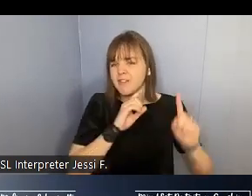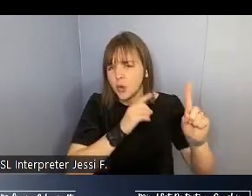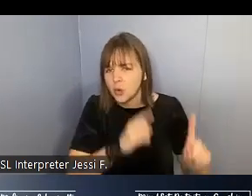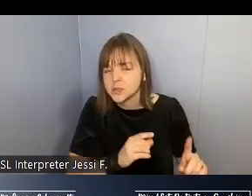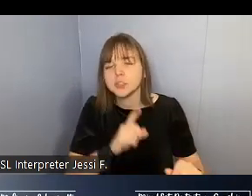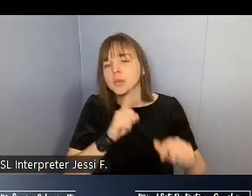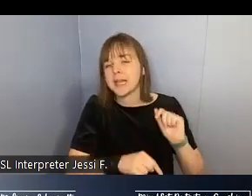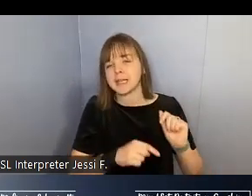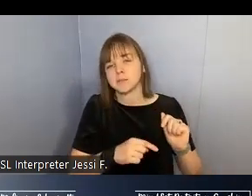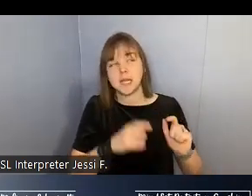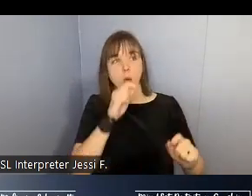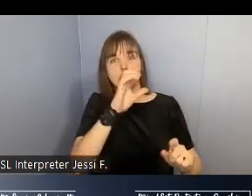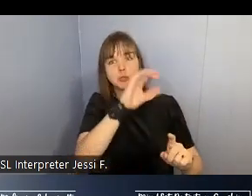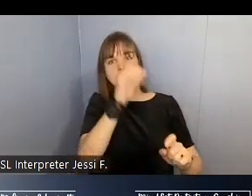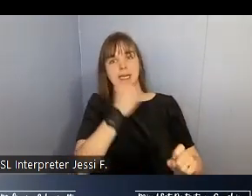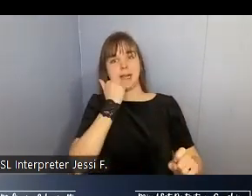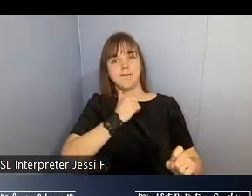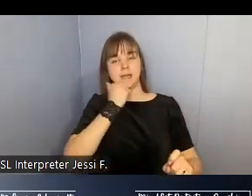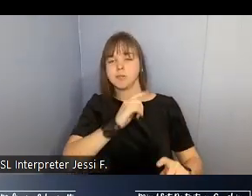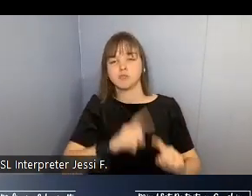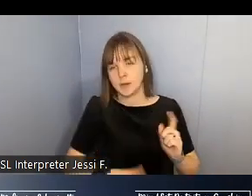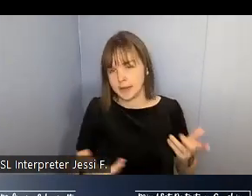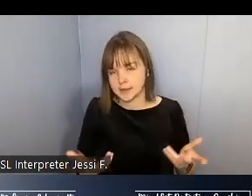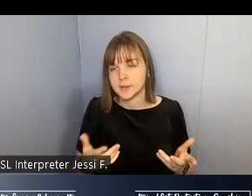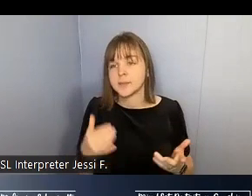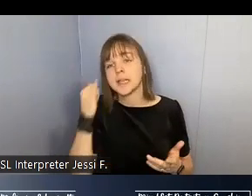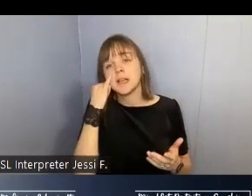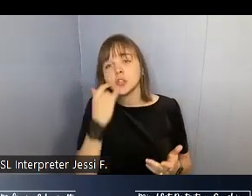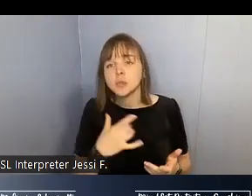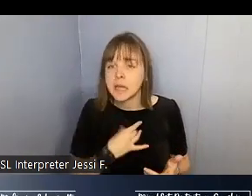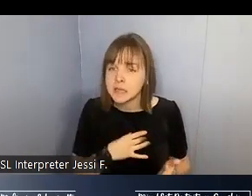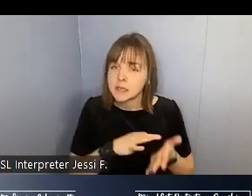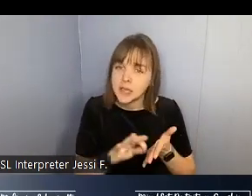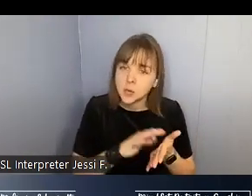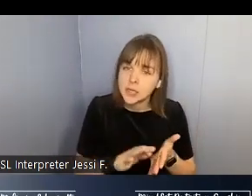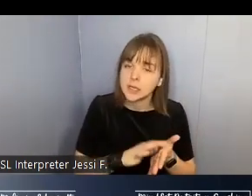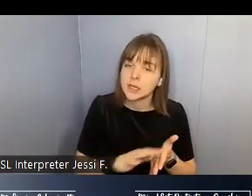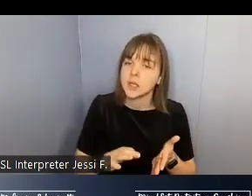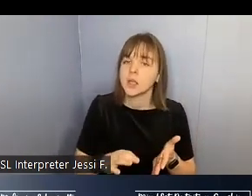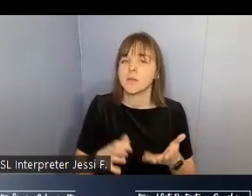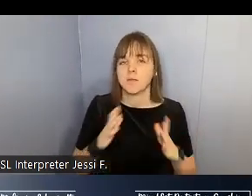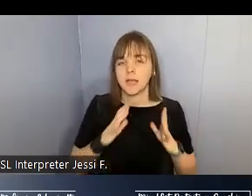Again, it depends. Are you somebody who likes data? Does it not bother you? Will you make time to do it consistently?